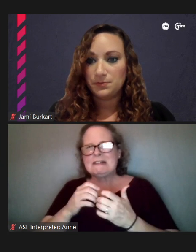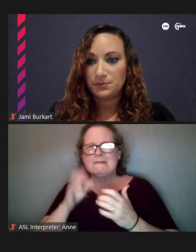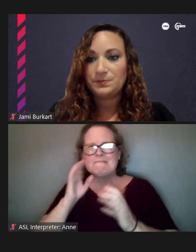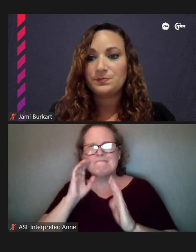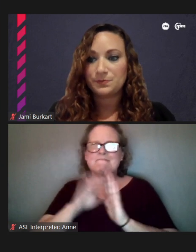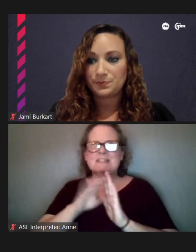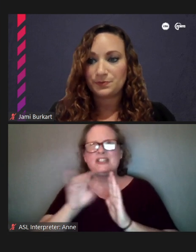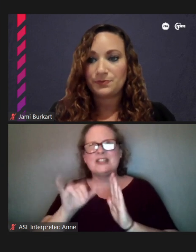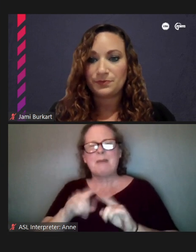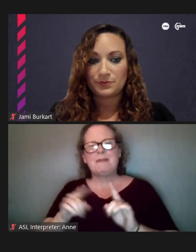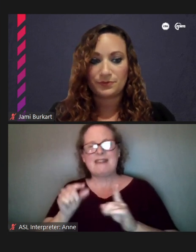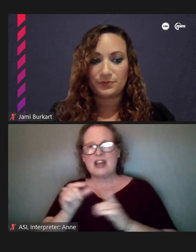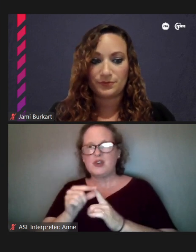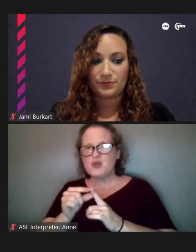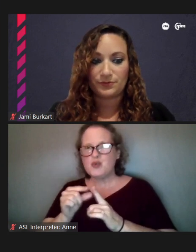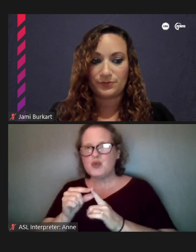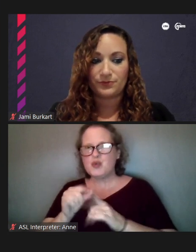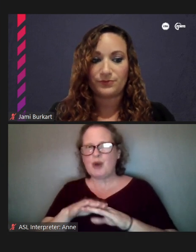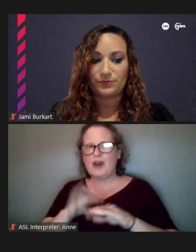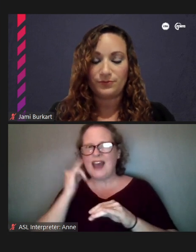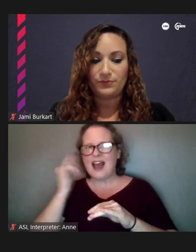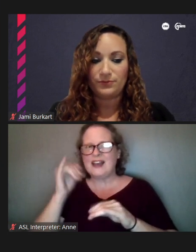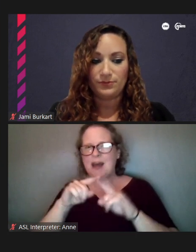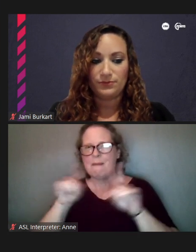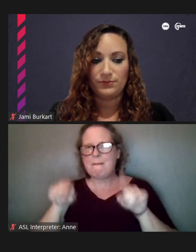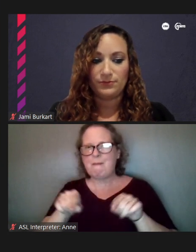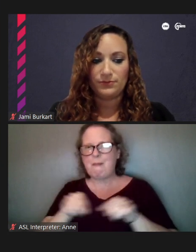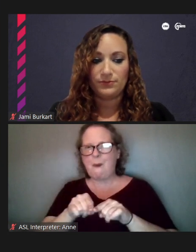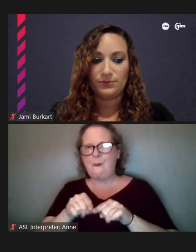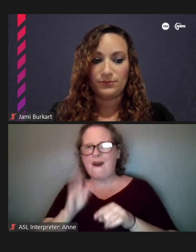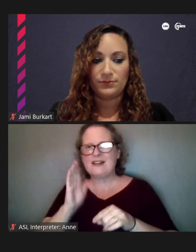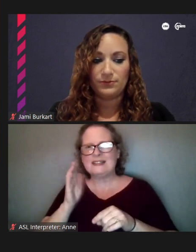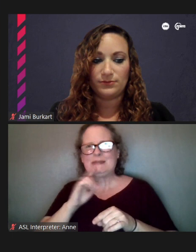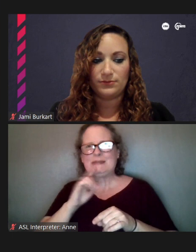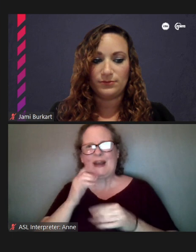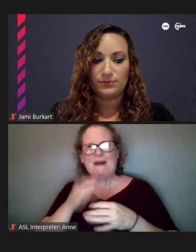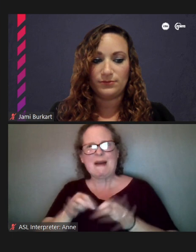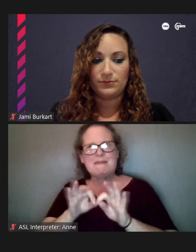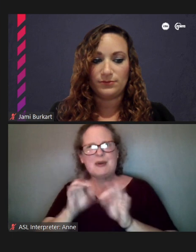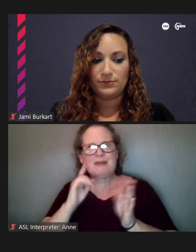that term onto the idea board seems really important to also acknowledge, and bring in